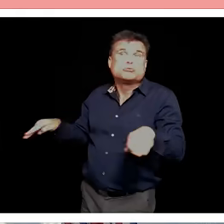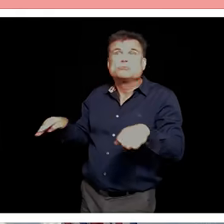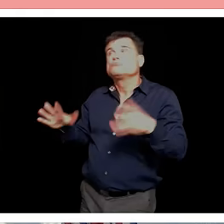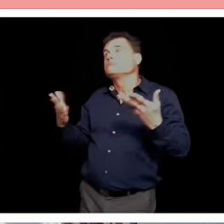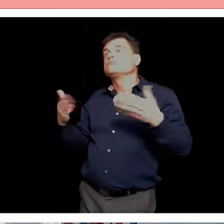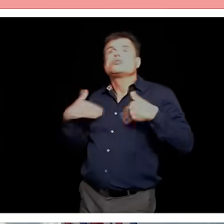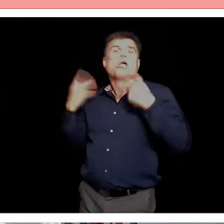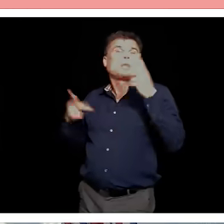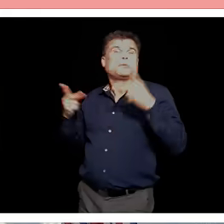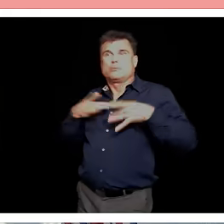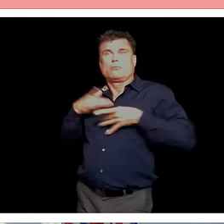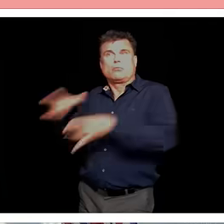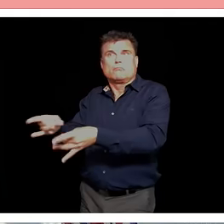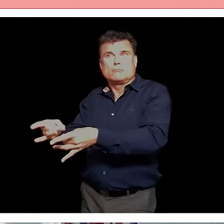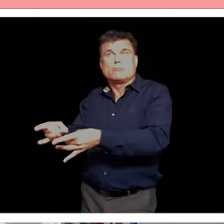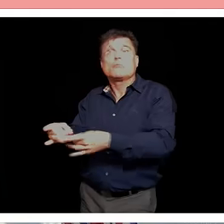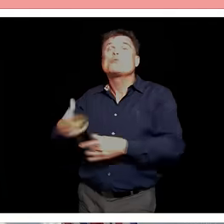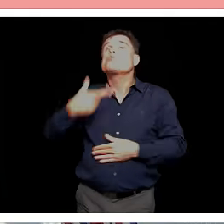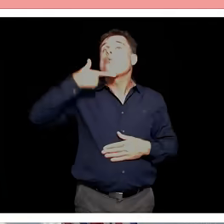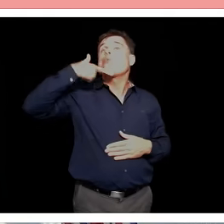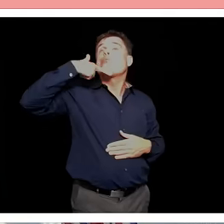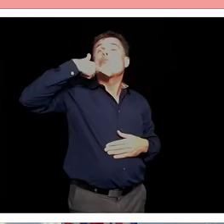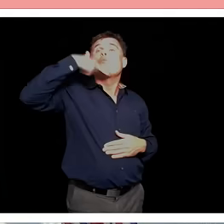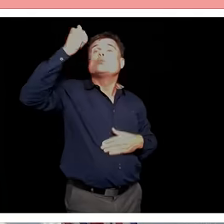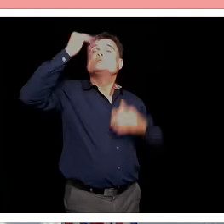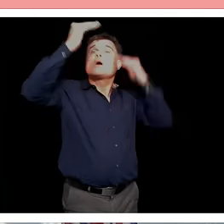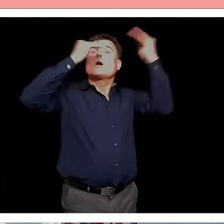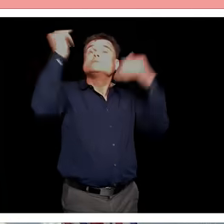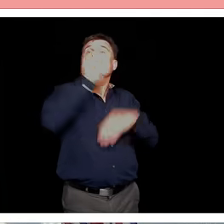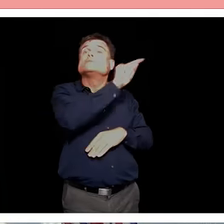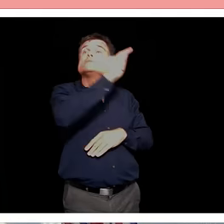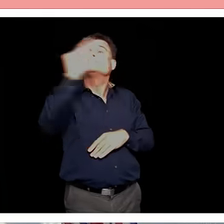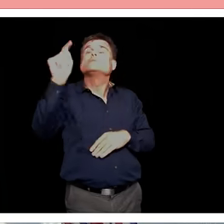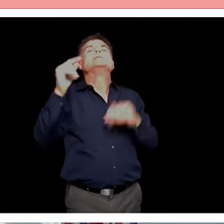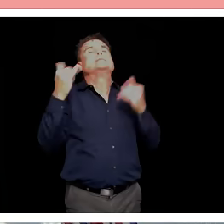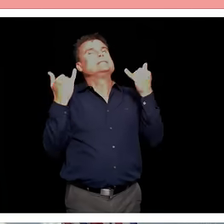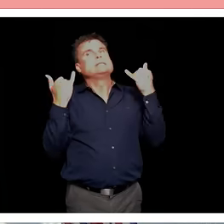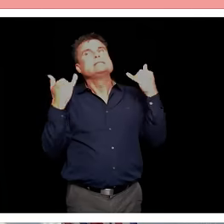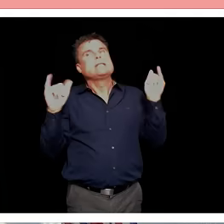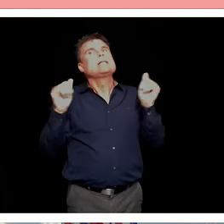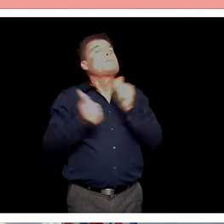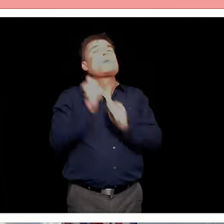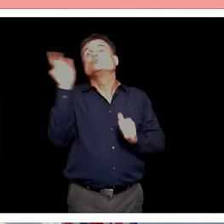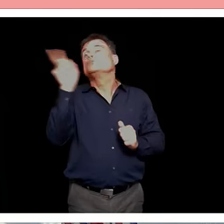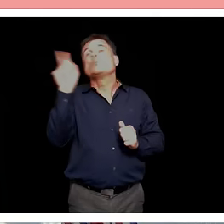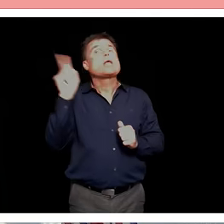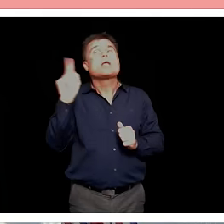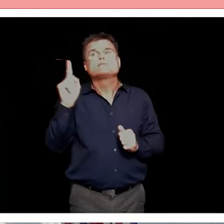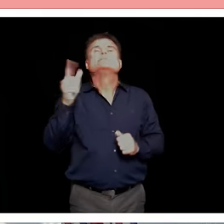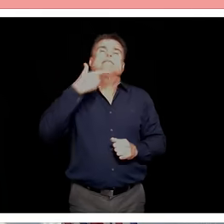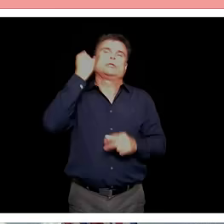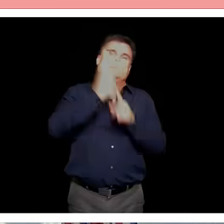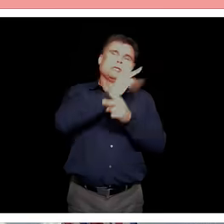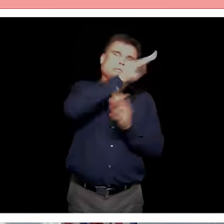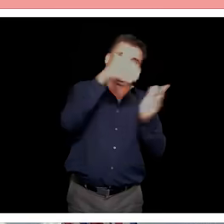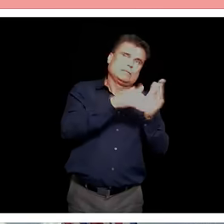of this pandemic were about 20% of our cases ended up in hospital and again that reflects the fact that many of